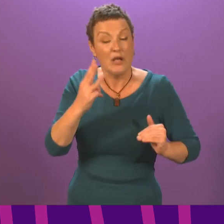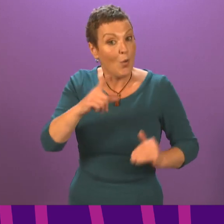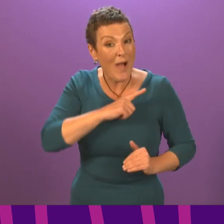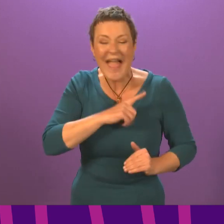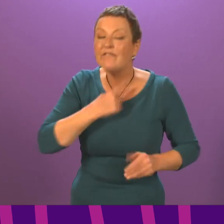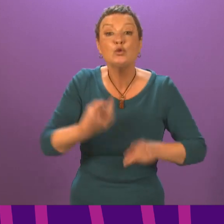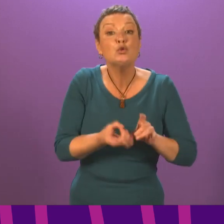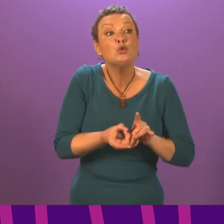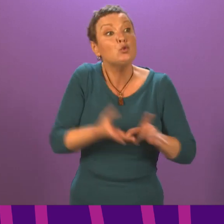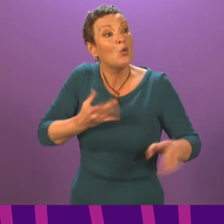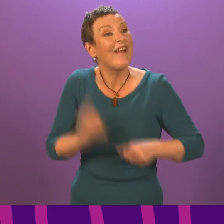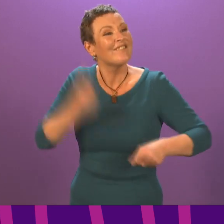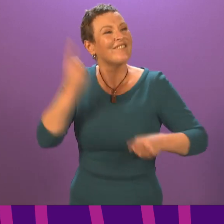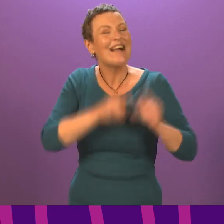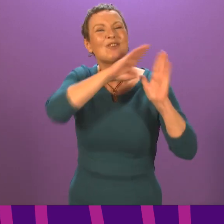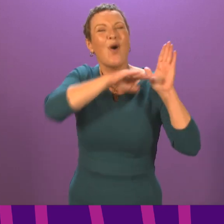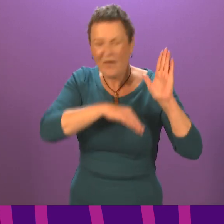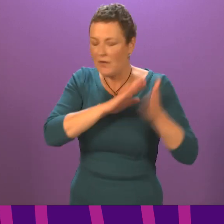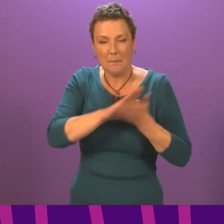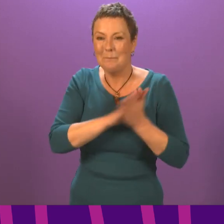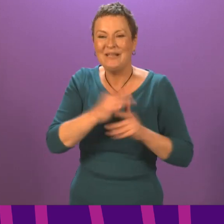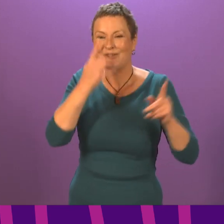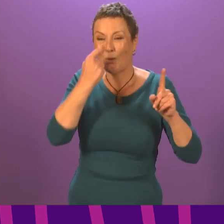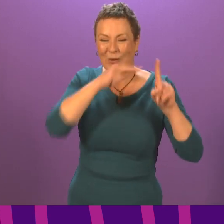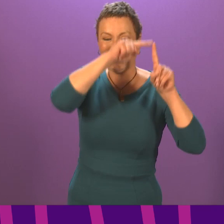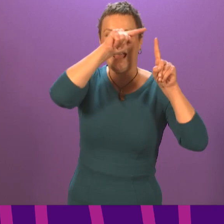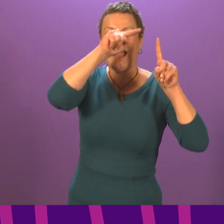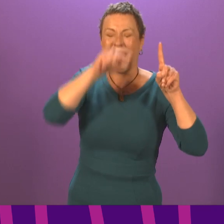The Scottish Borders has come from a different place; it has had relatively low levels of